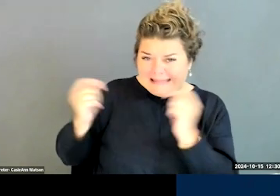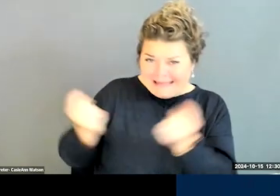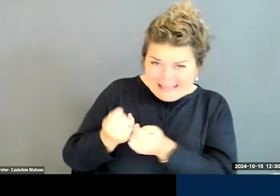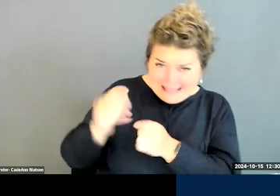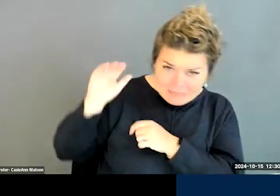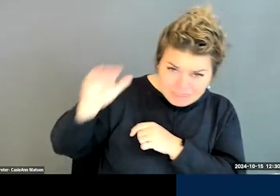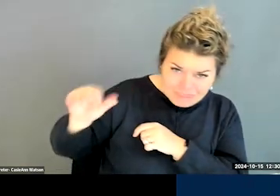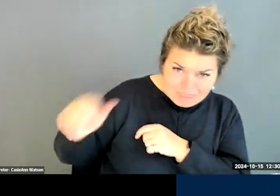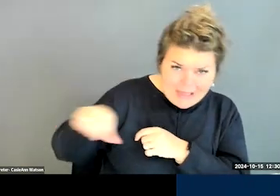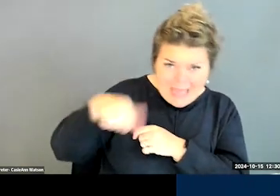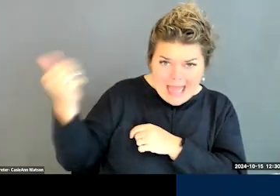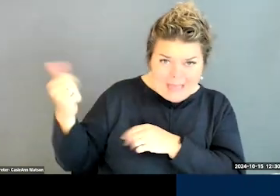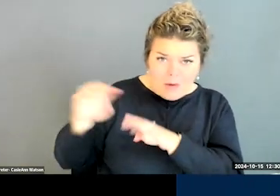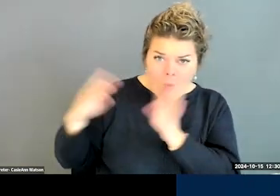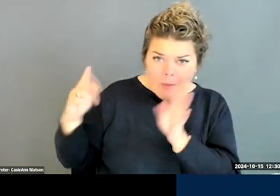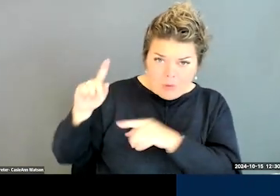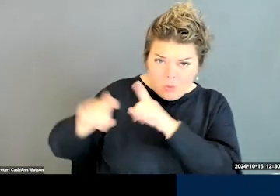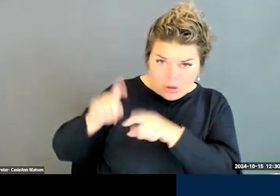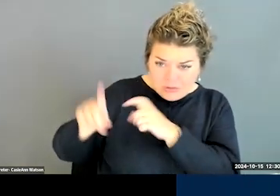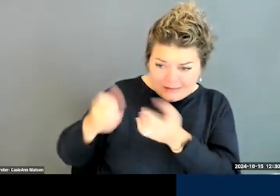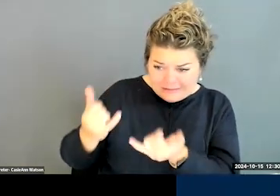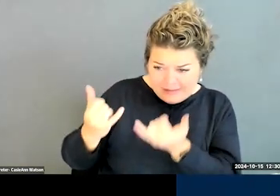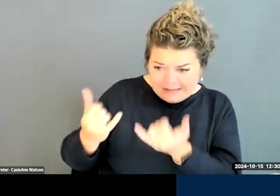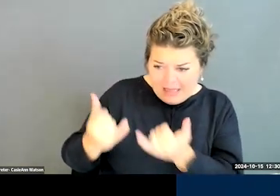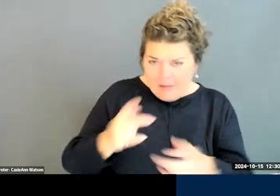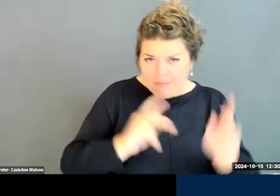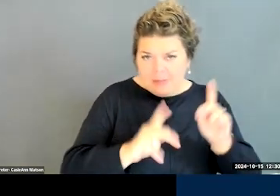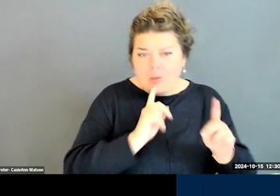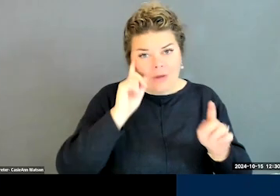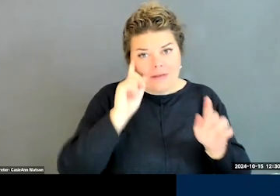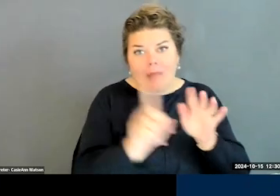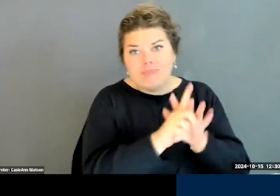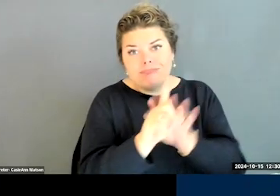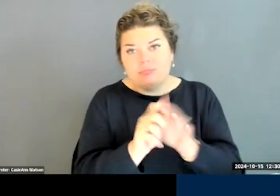are any open questions that we can help address while people are still coming up with their poll answers.